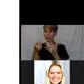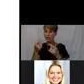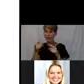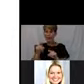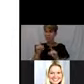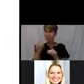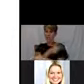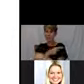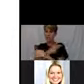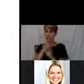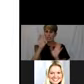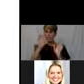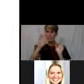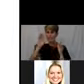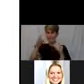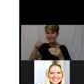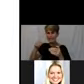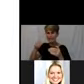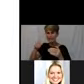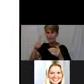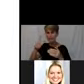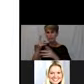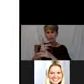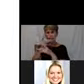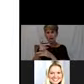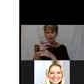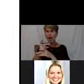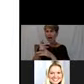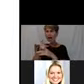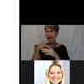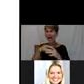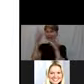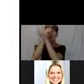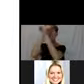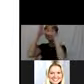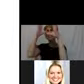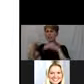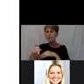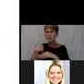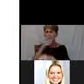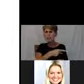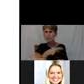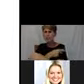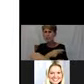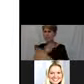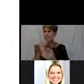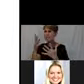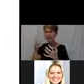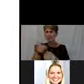is I just envision this patient in this hole and we've just built up the system so high around them